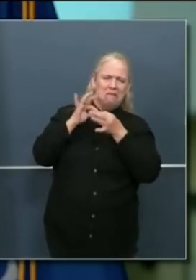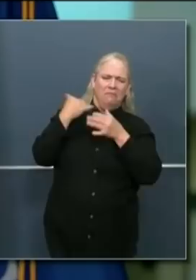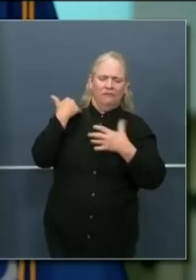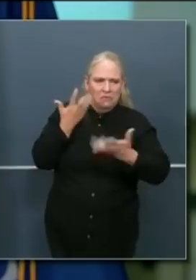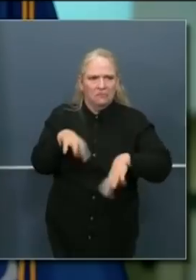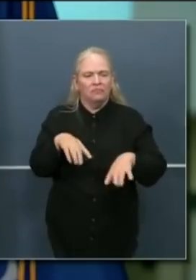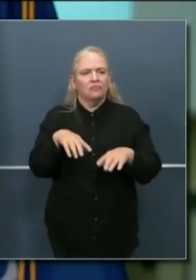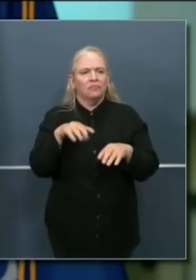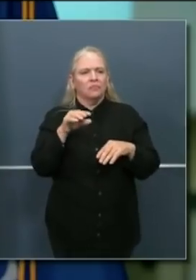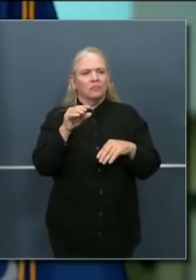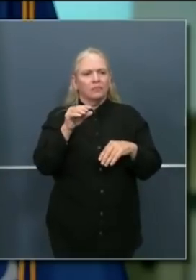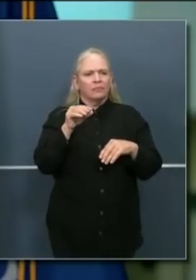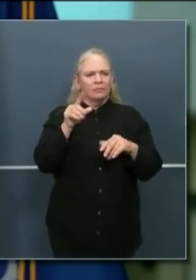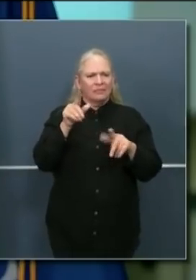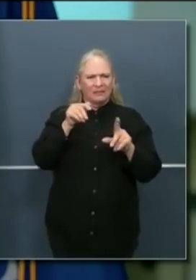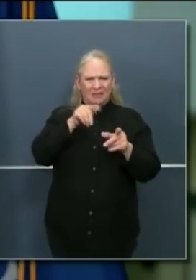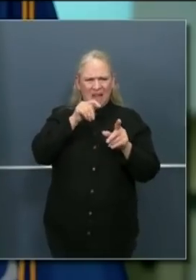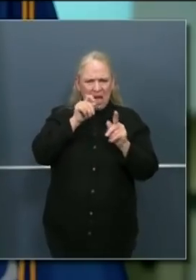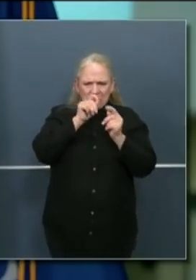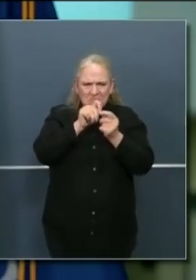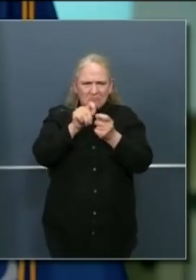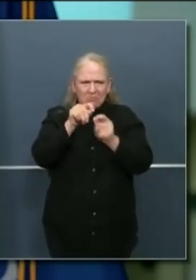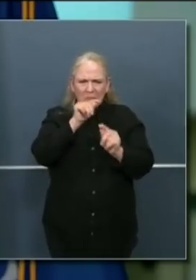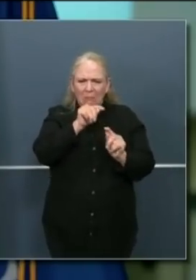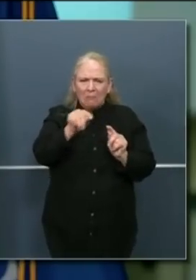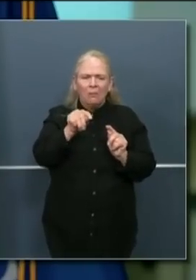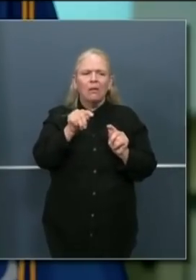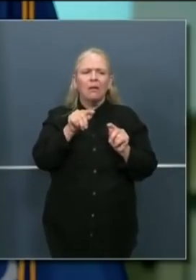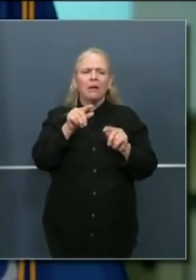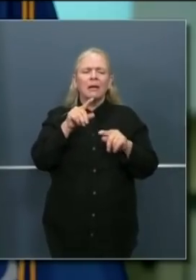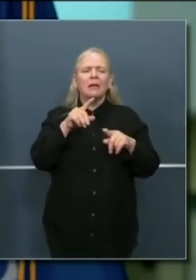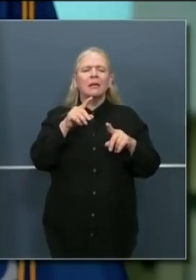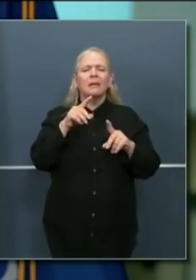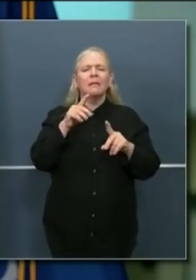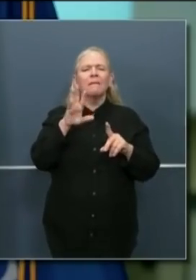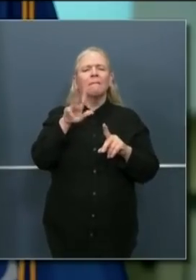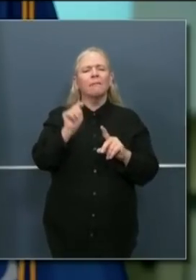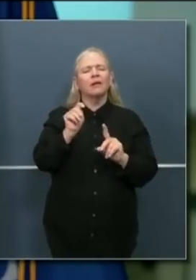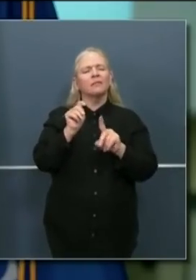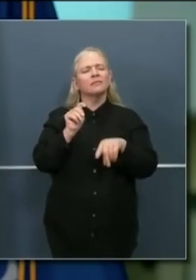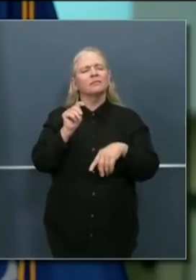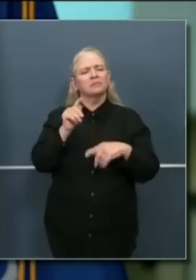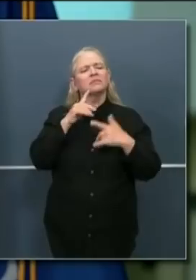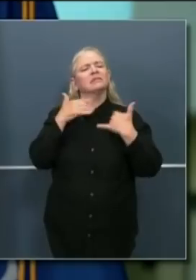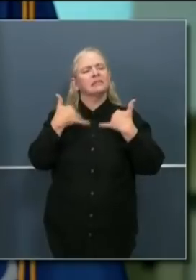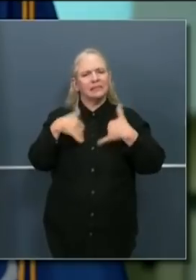WE HAD 110 LIVES LOST AND SO CONTRAST THAT TO THE INDIVIDUAL